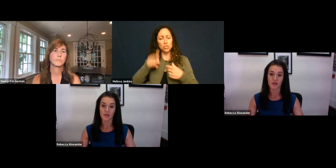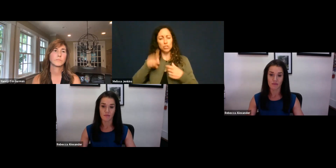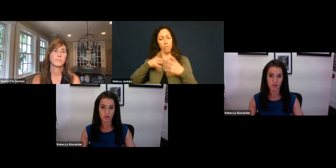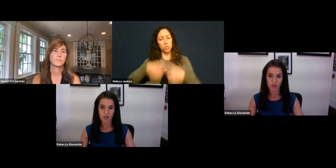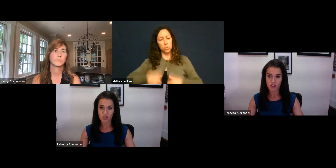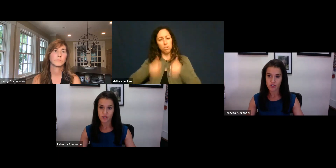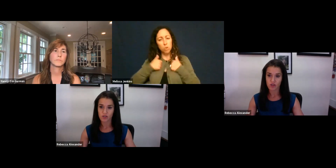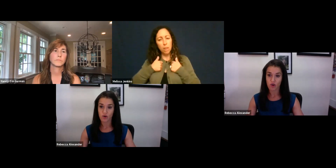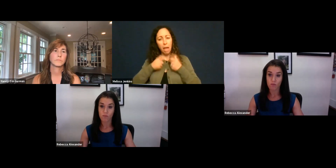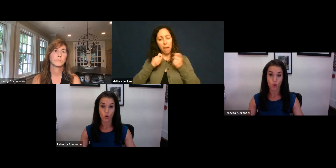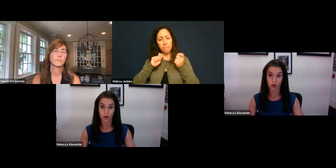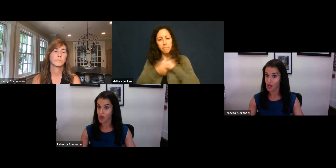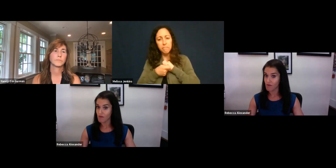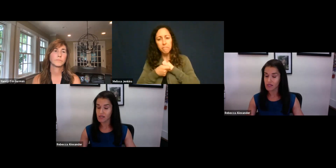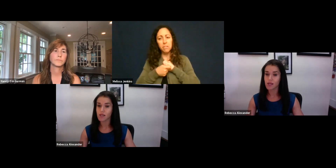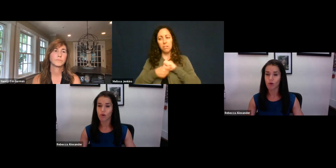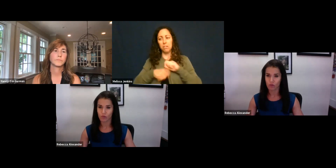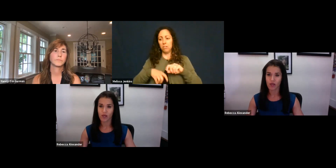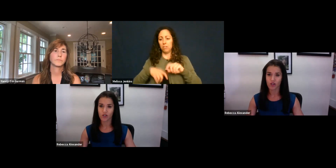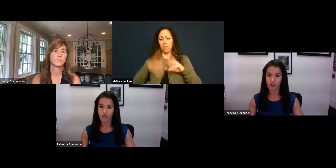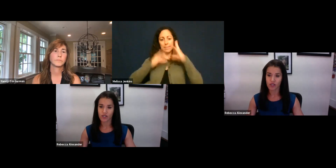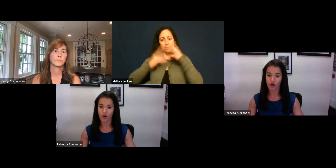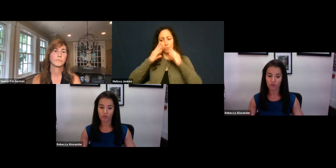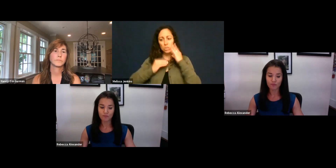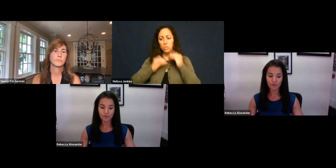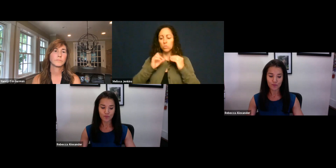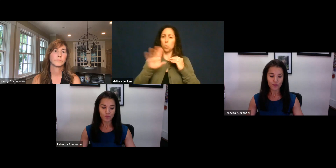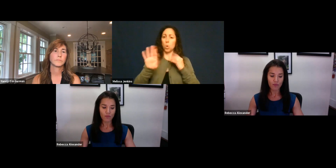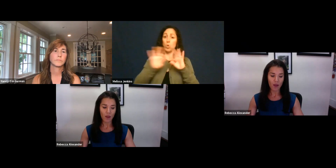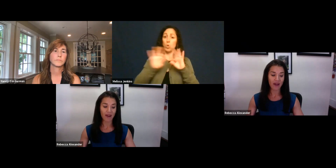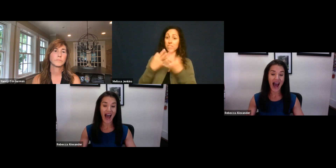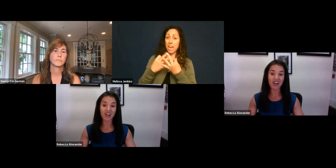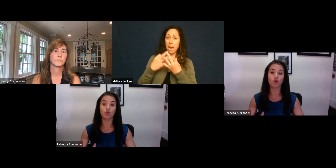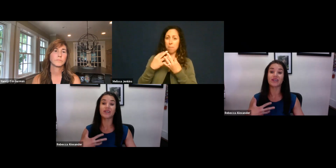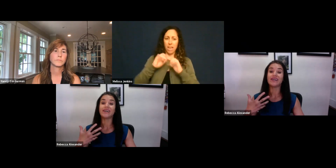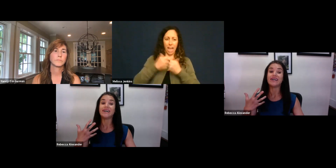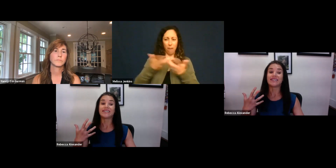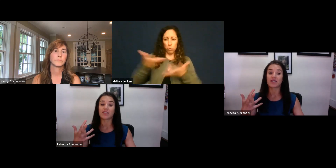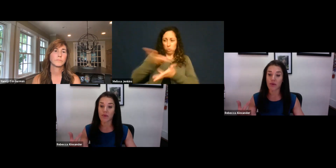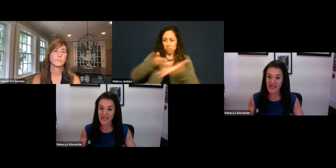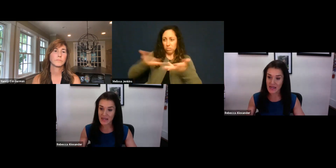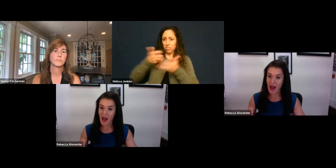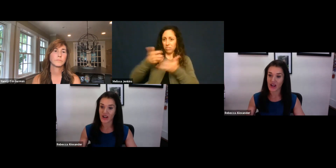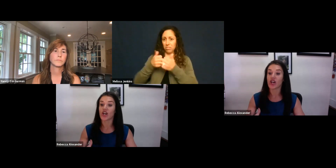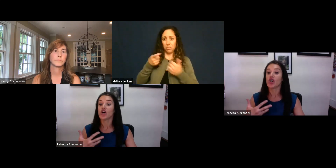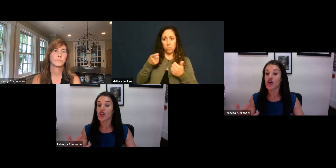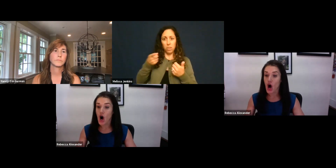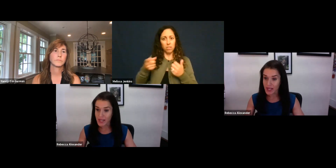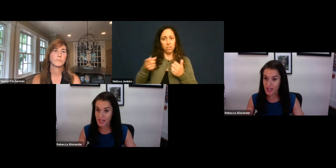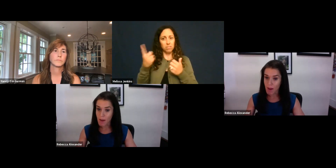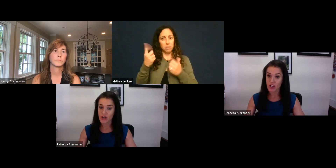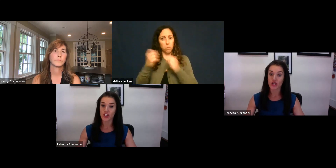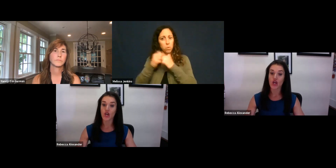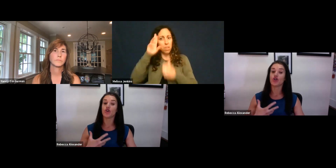in living with Usher syndrome, or loving someone with Usher syndrome. And actually speaking about it, talking about it,